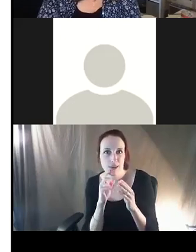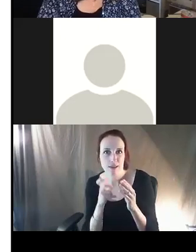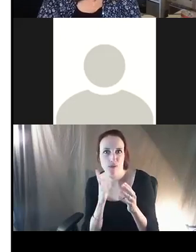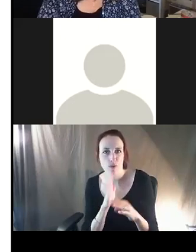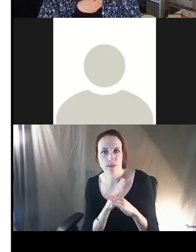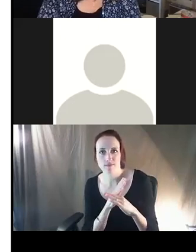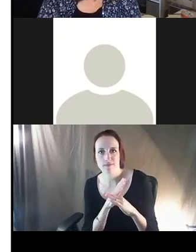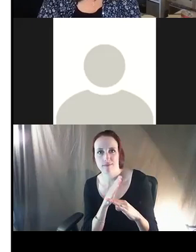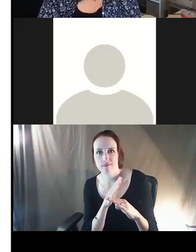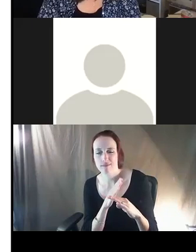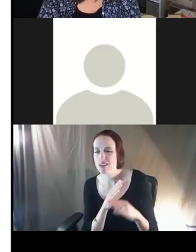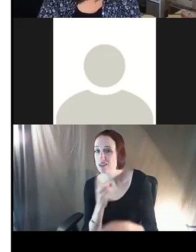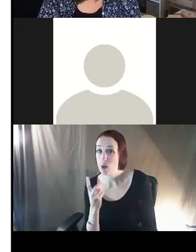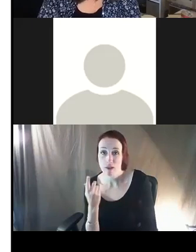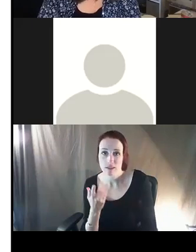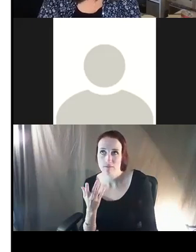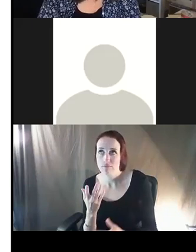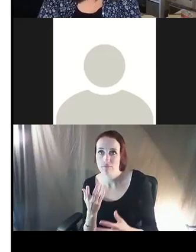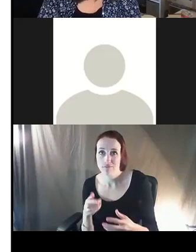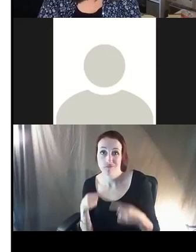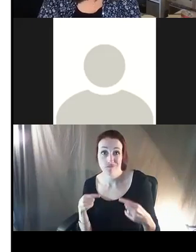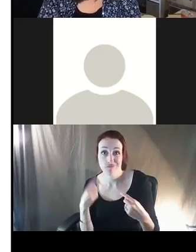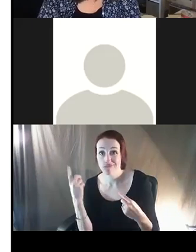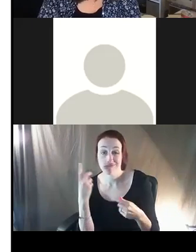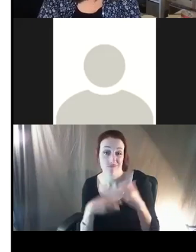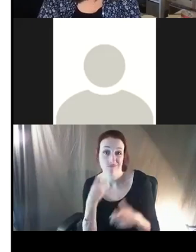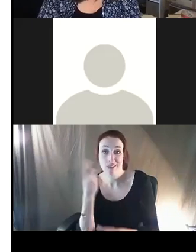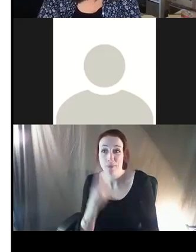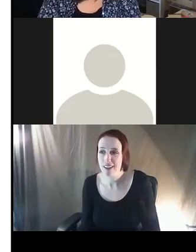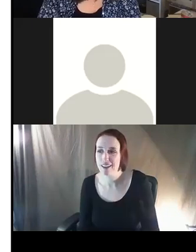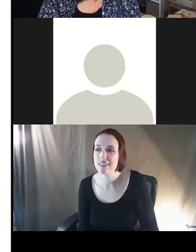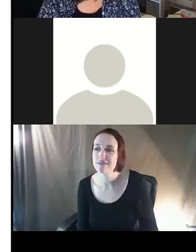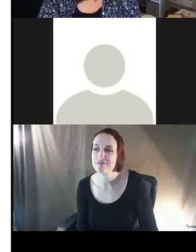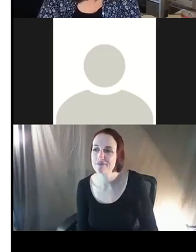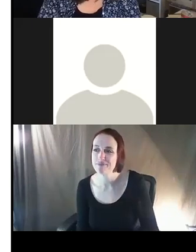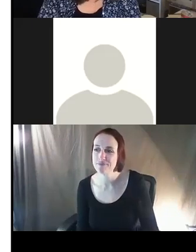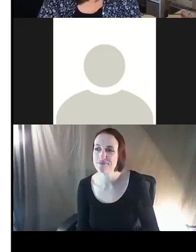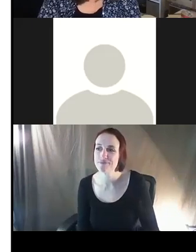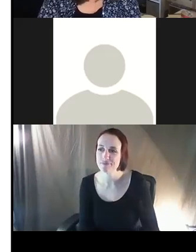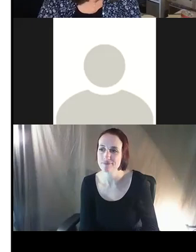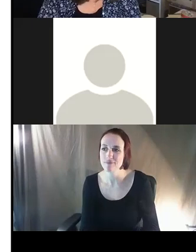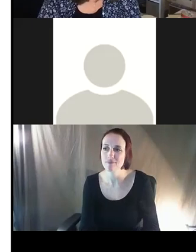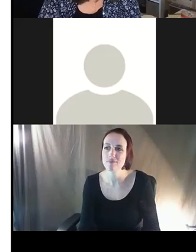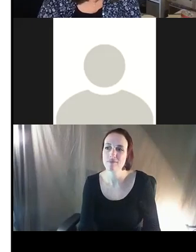It's always something. Glenda Sims: It is. Jennie Delisi: Yes. Laura Plummer: Some people are having success